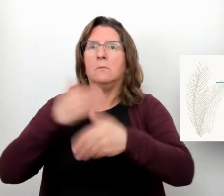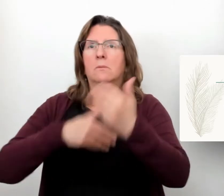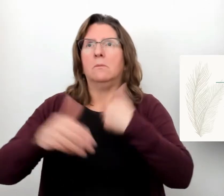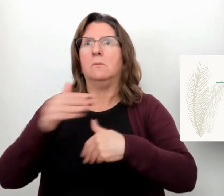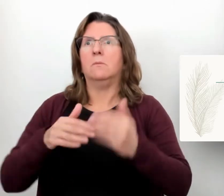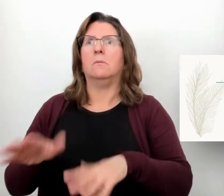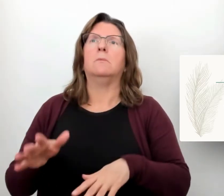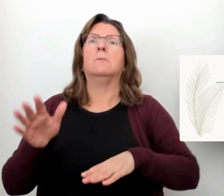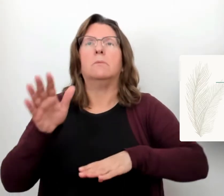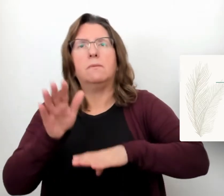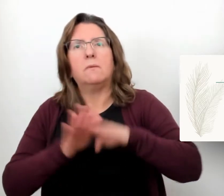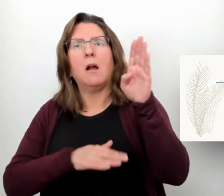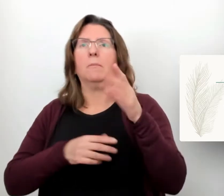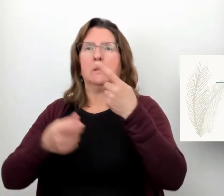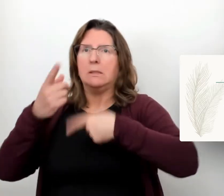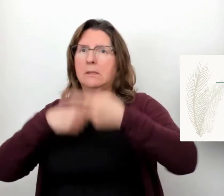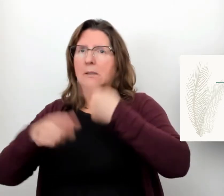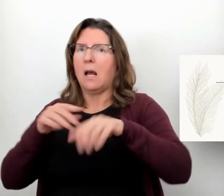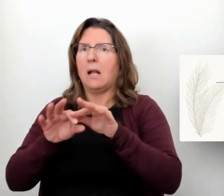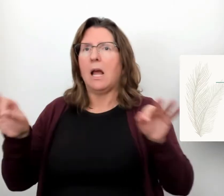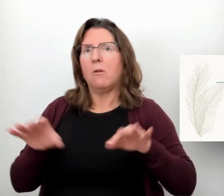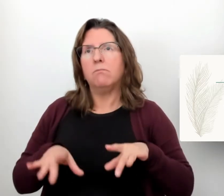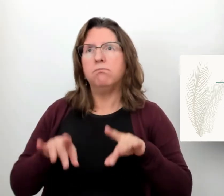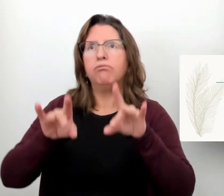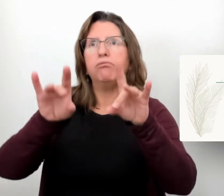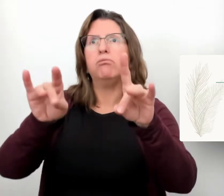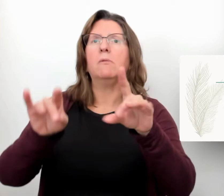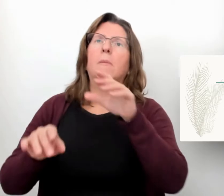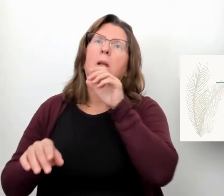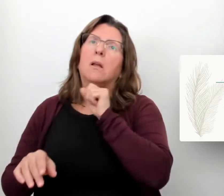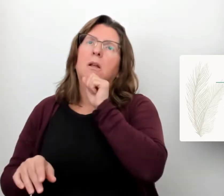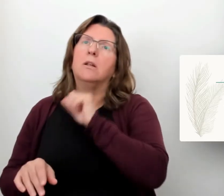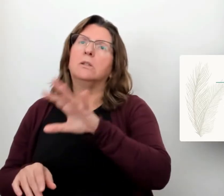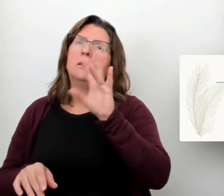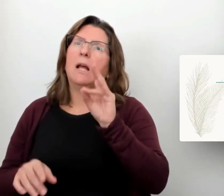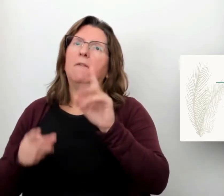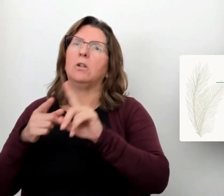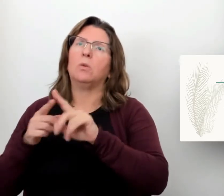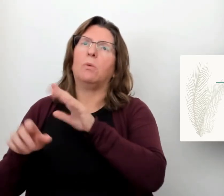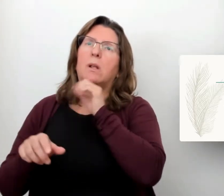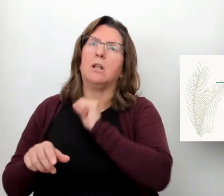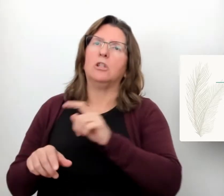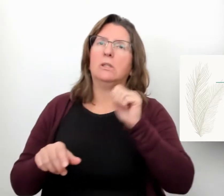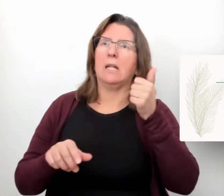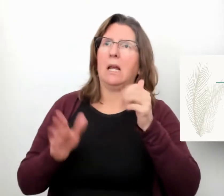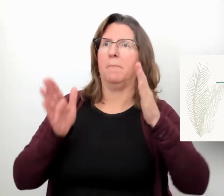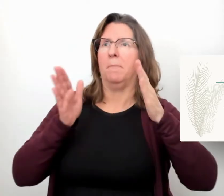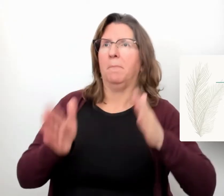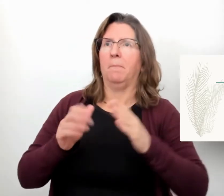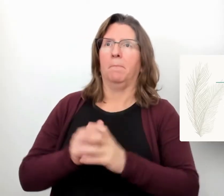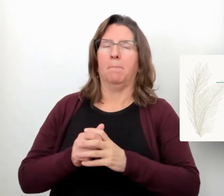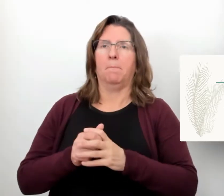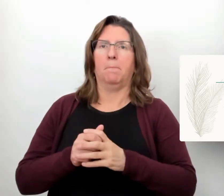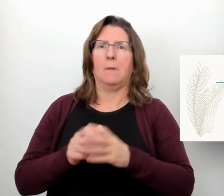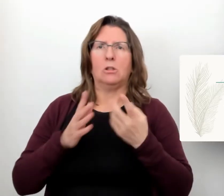Between the ages of 7 to 10 their acquisition of sign language accelerates.